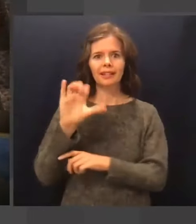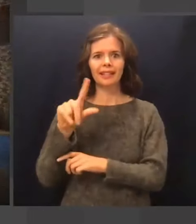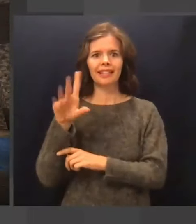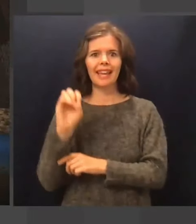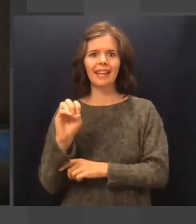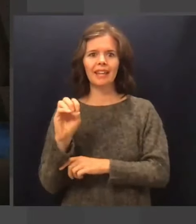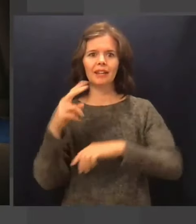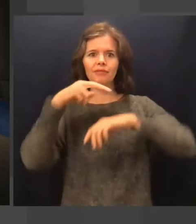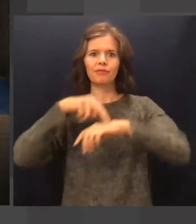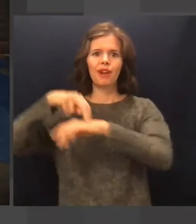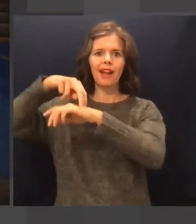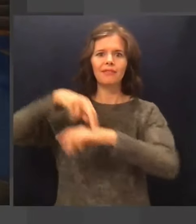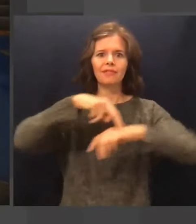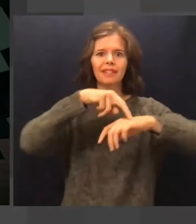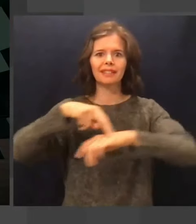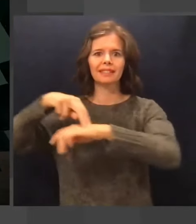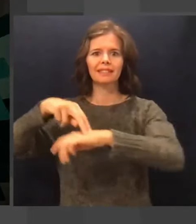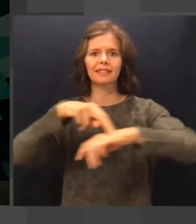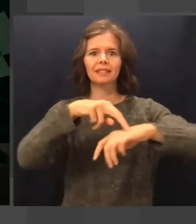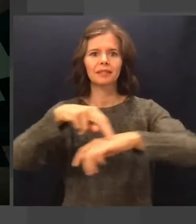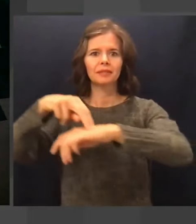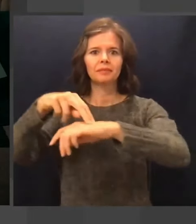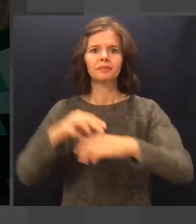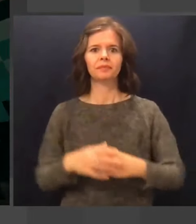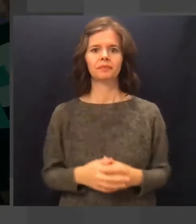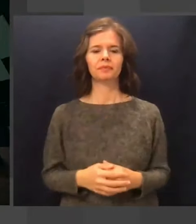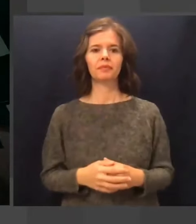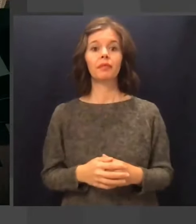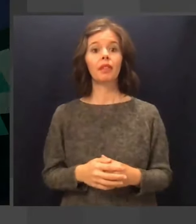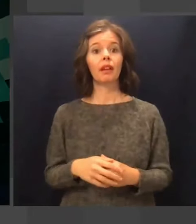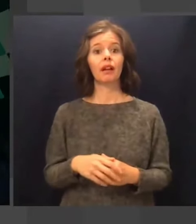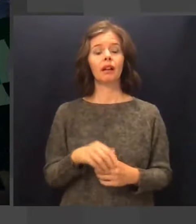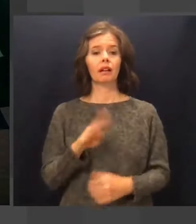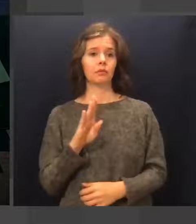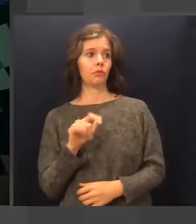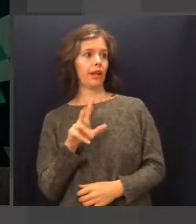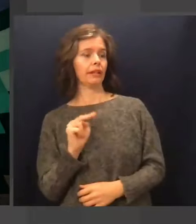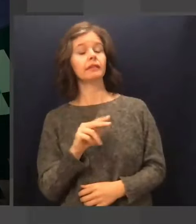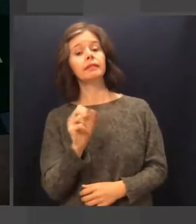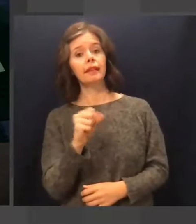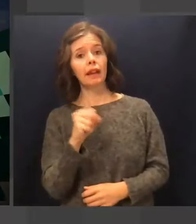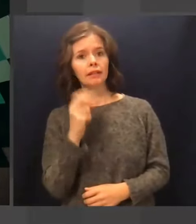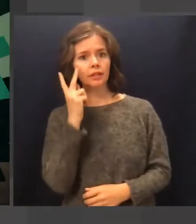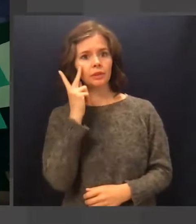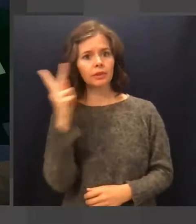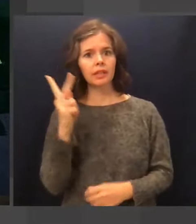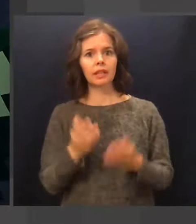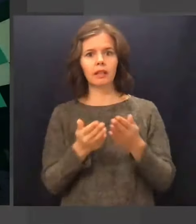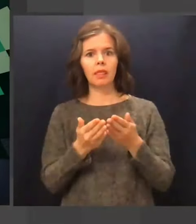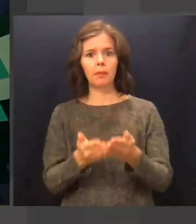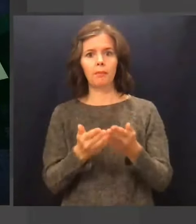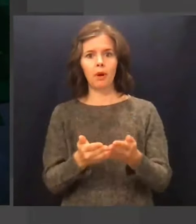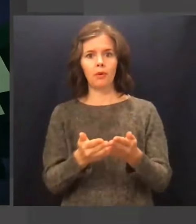OF THE UNDERGROUND. YOU CAN ACTUALLY GO CAVE RAFTING.